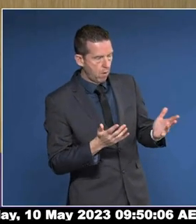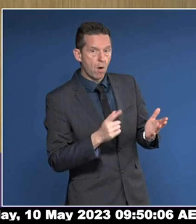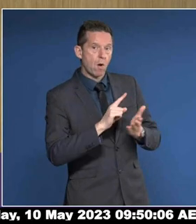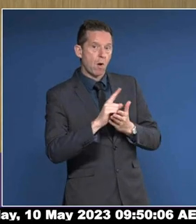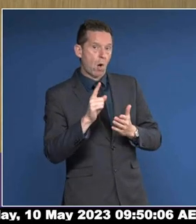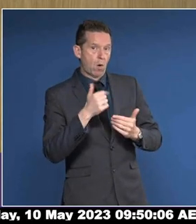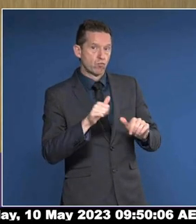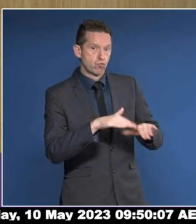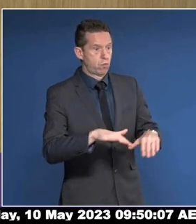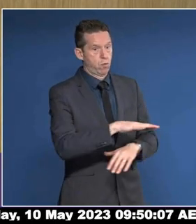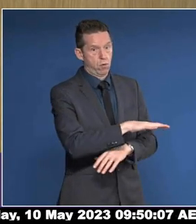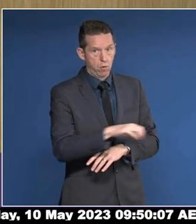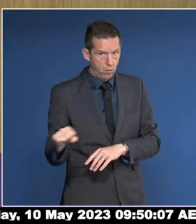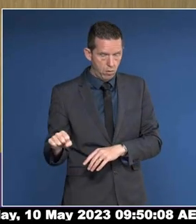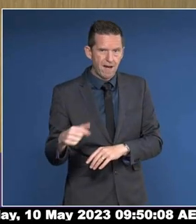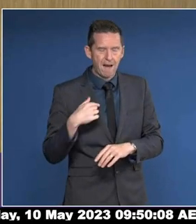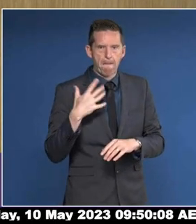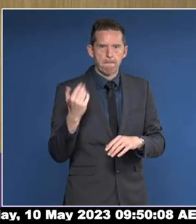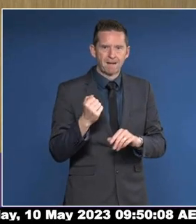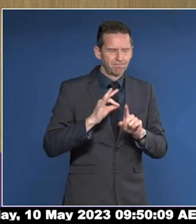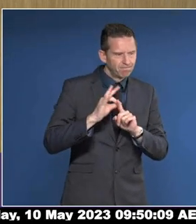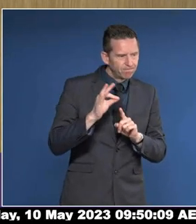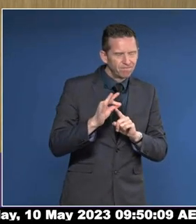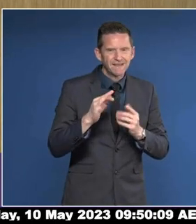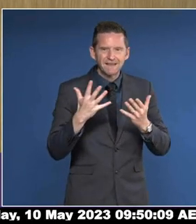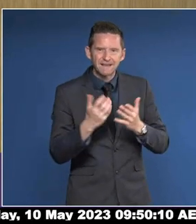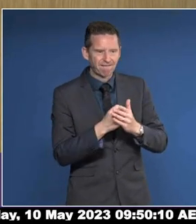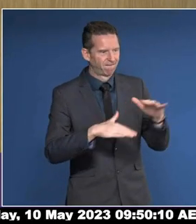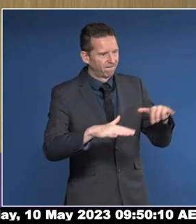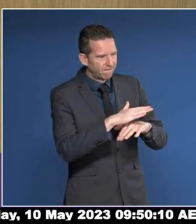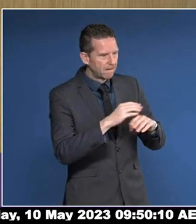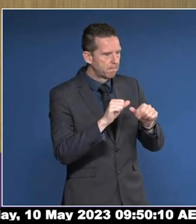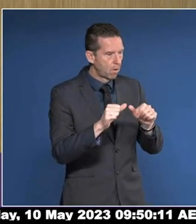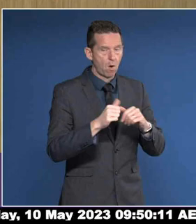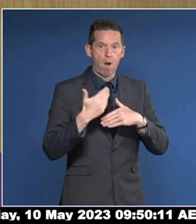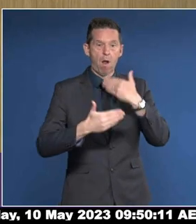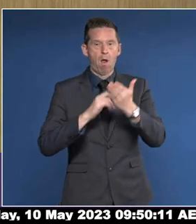for us to work to increase safety and to, where possible, return them home.